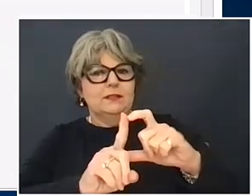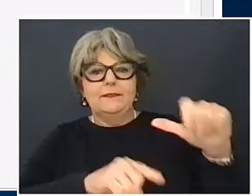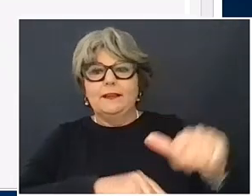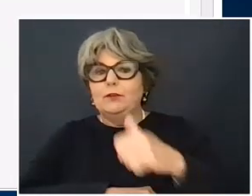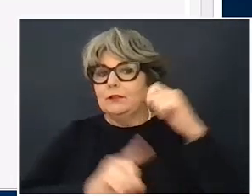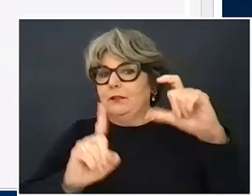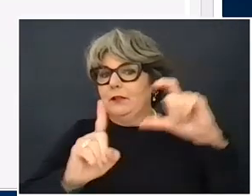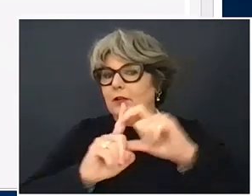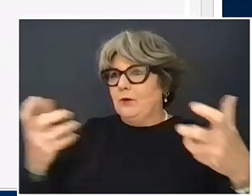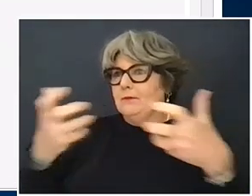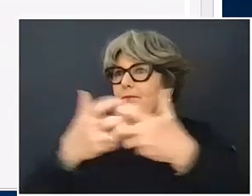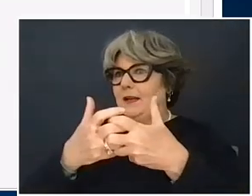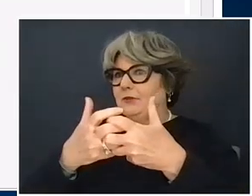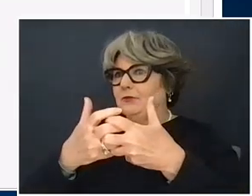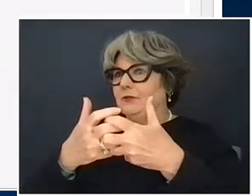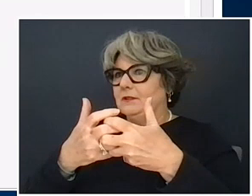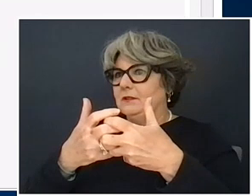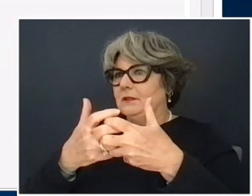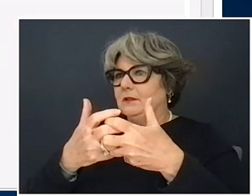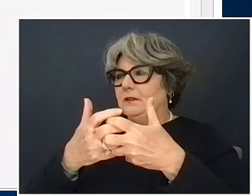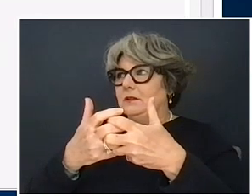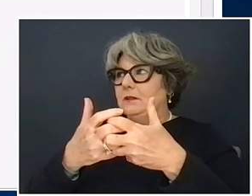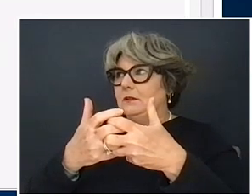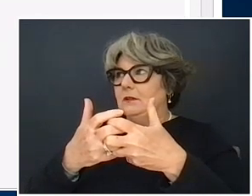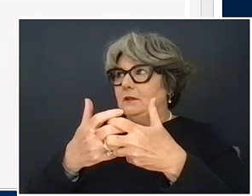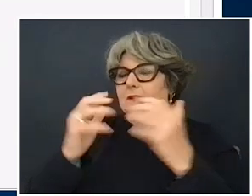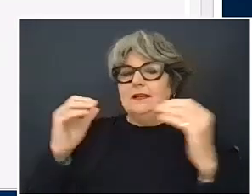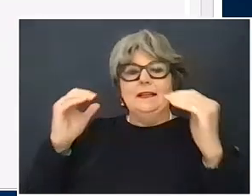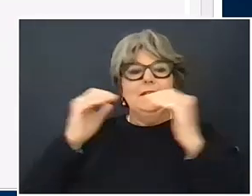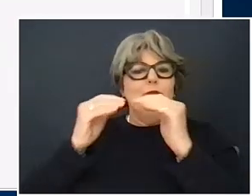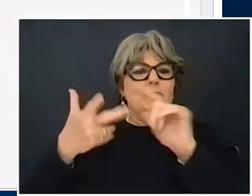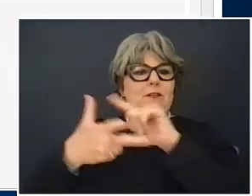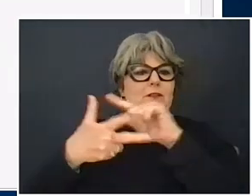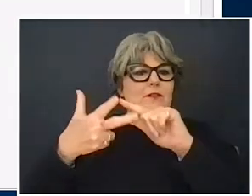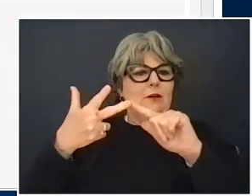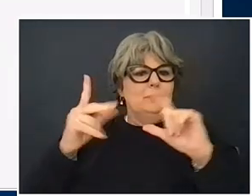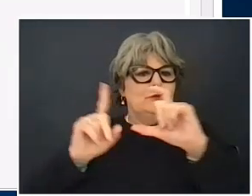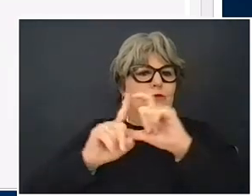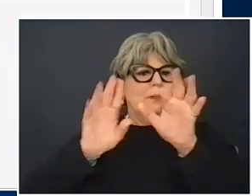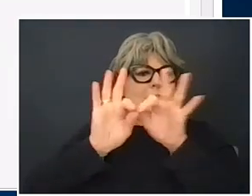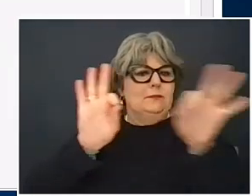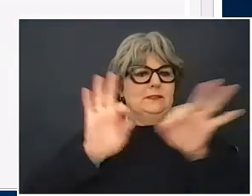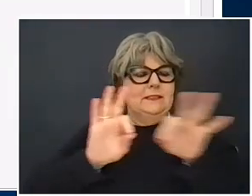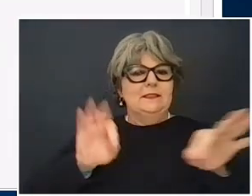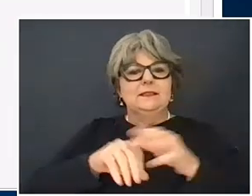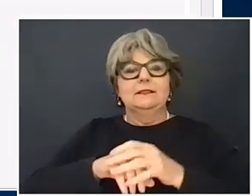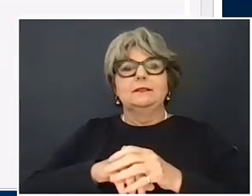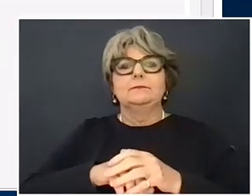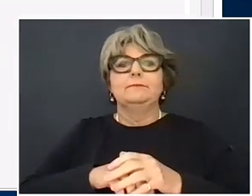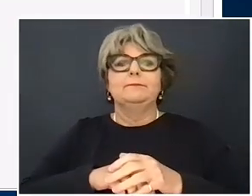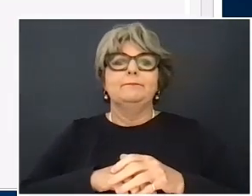that equates to those. Yeah, or maybe we could- I just want to be